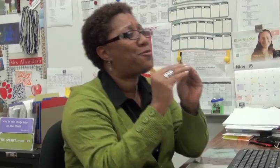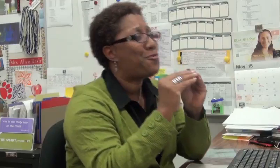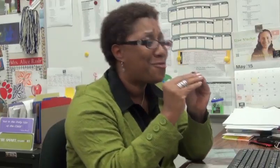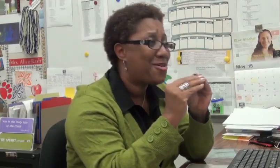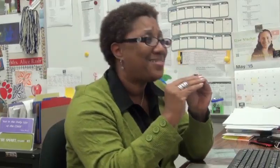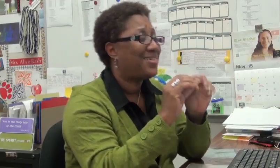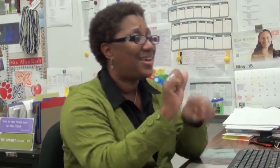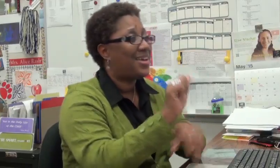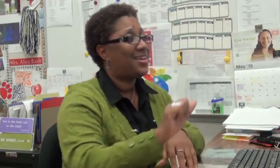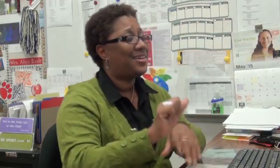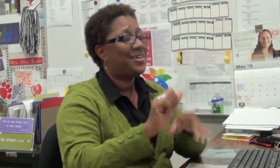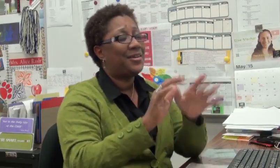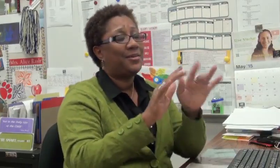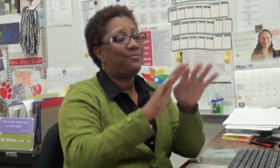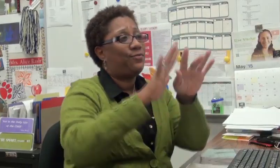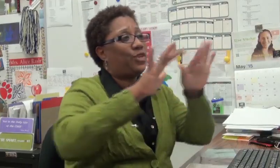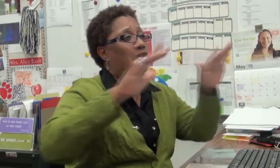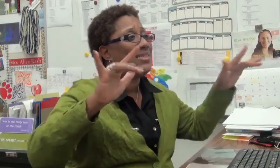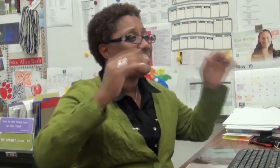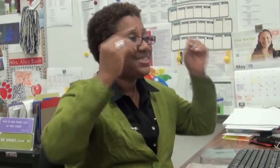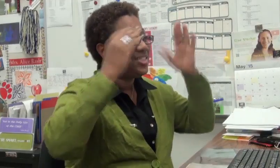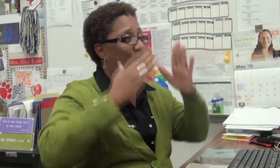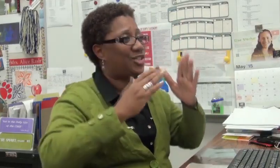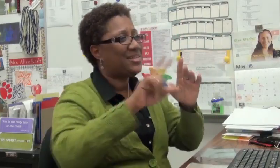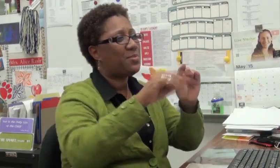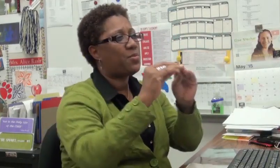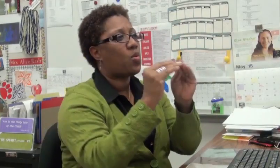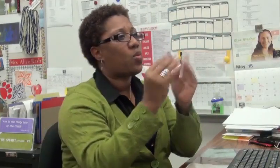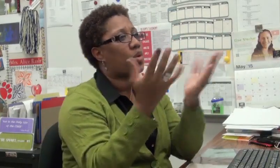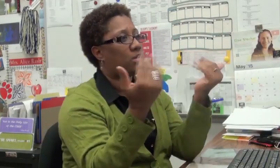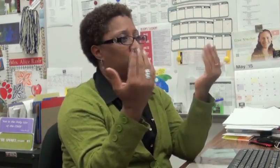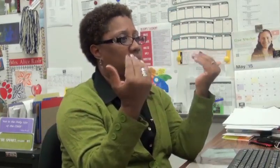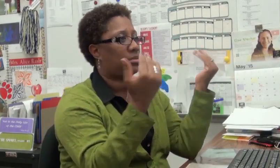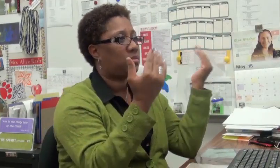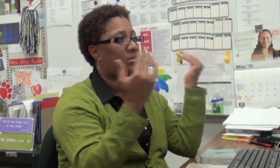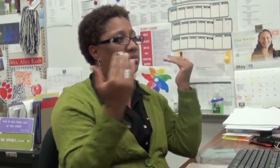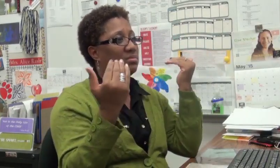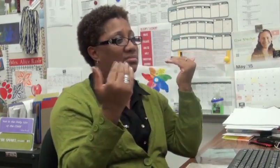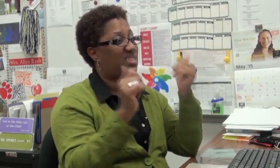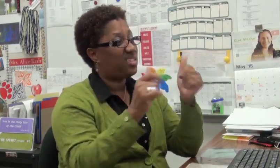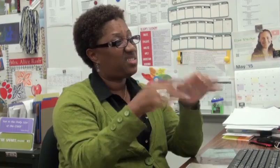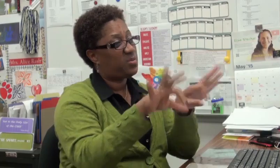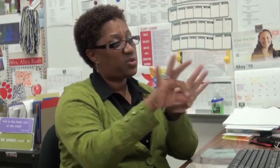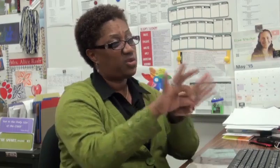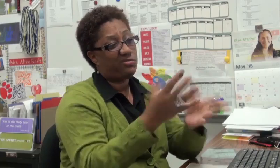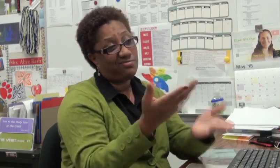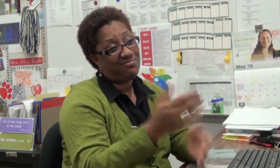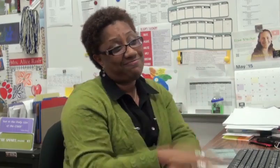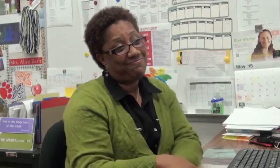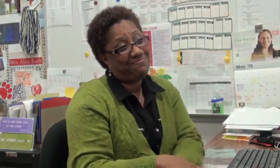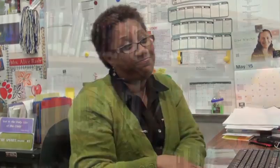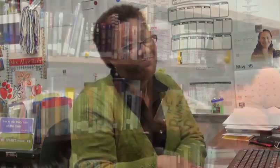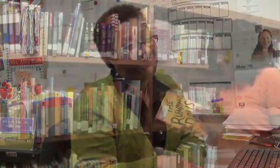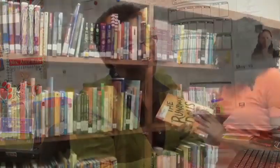It is really critical that we need to recruit more diverse teachers. That is essential.